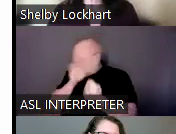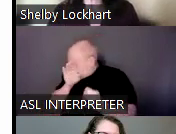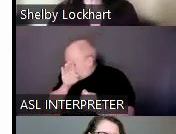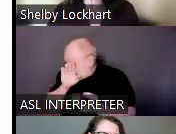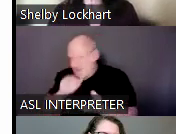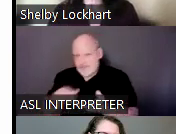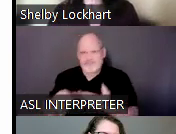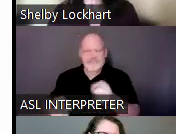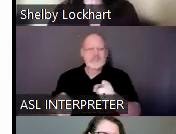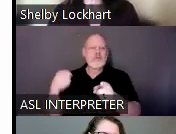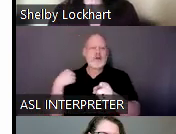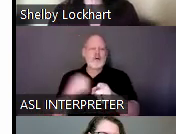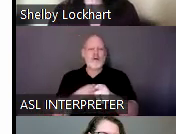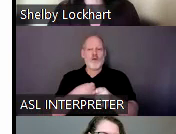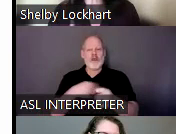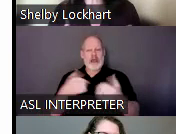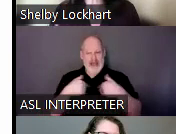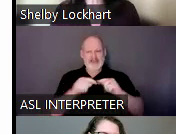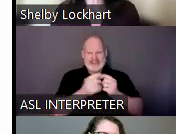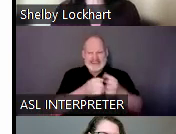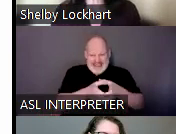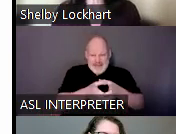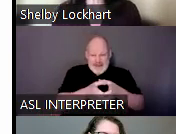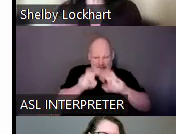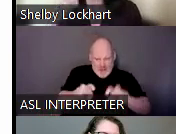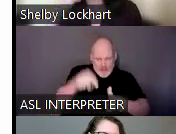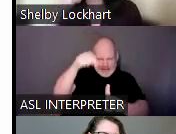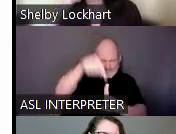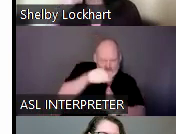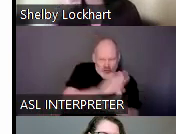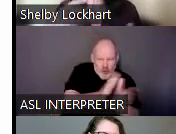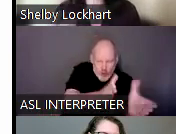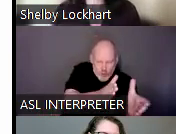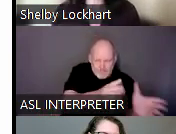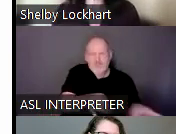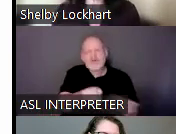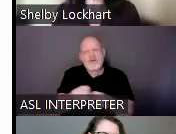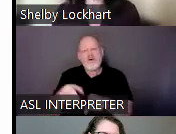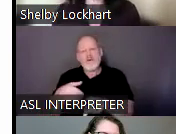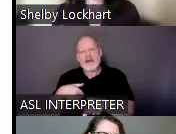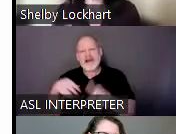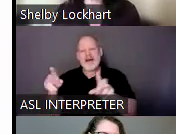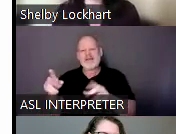and practices of a school; we also have Tier 1 data or Universal data, again, not